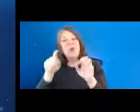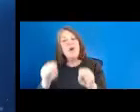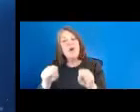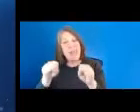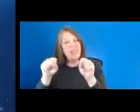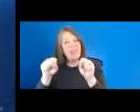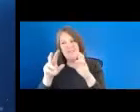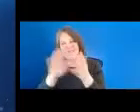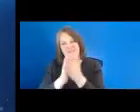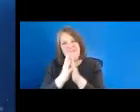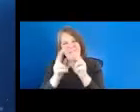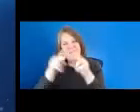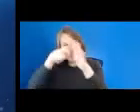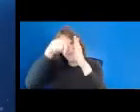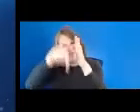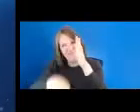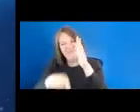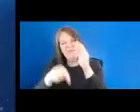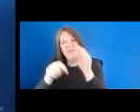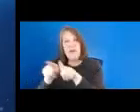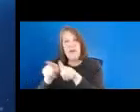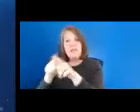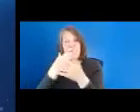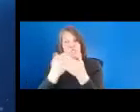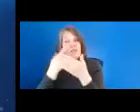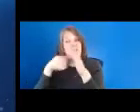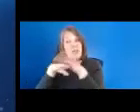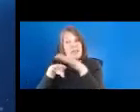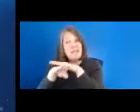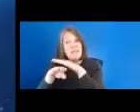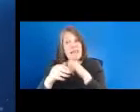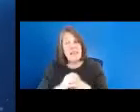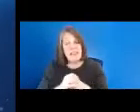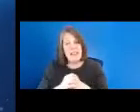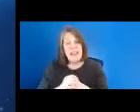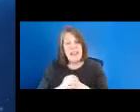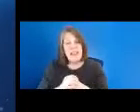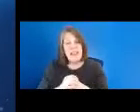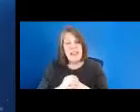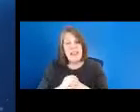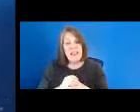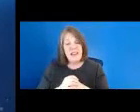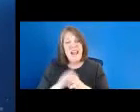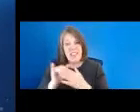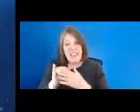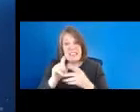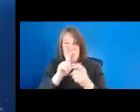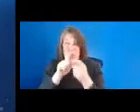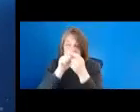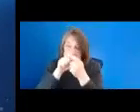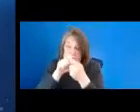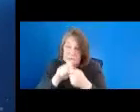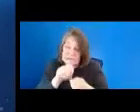really good in terms of accessibility and thus the really granular narrations within